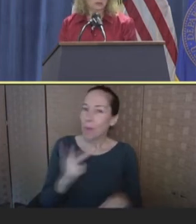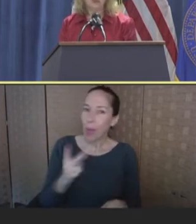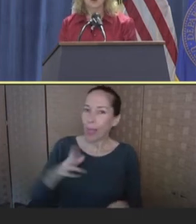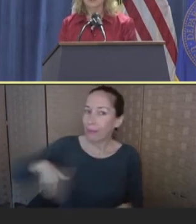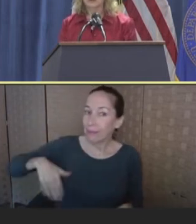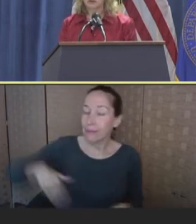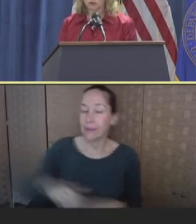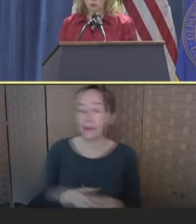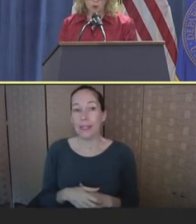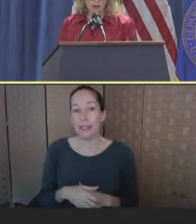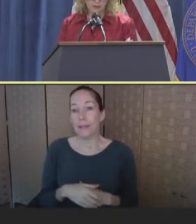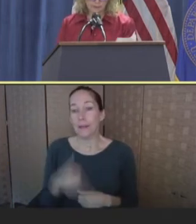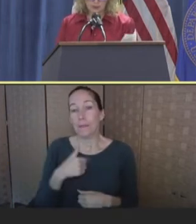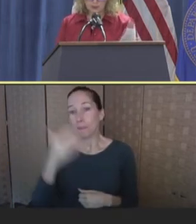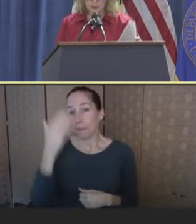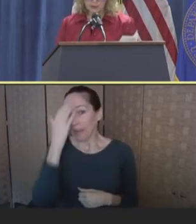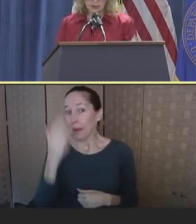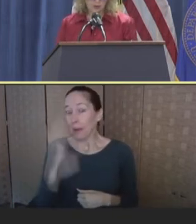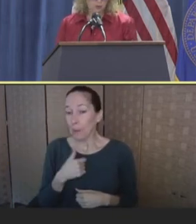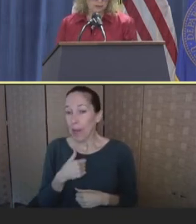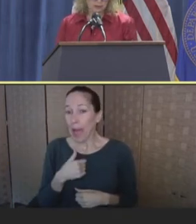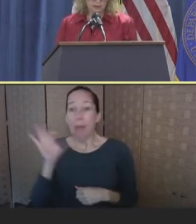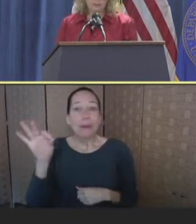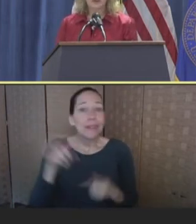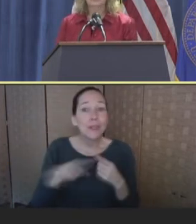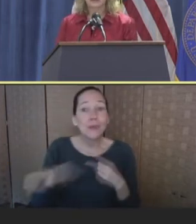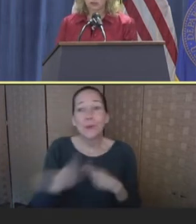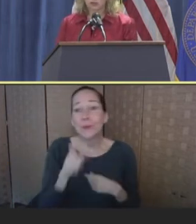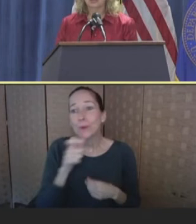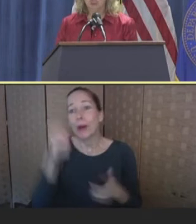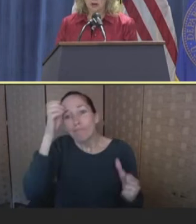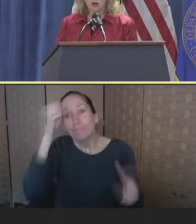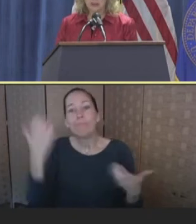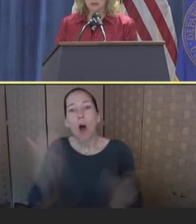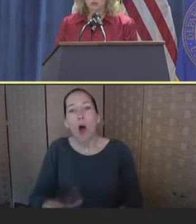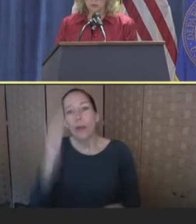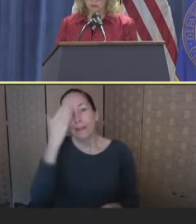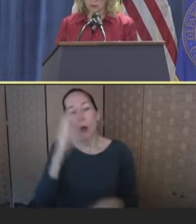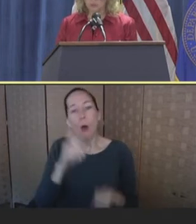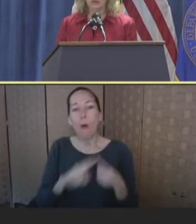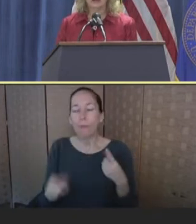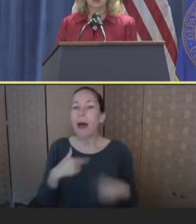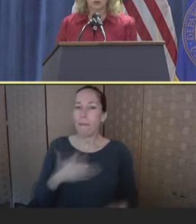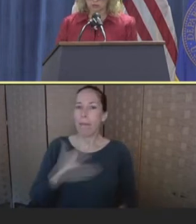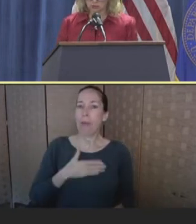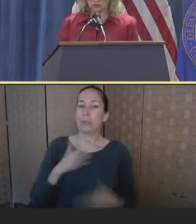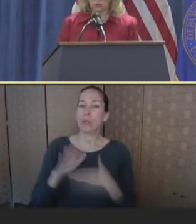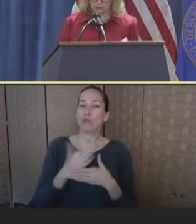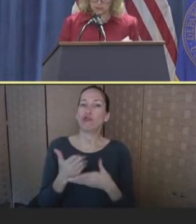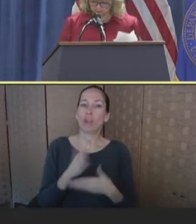I know I'm speaking to the choir, but I always am glad to share our case with you, and we can answer questions as you need.